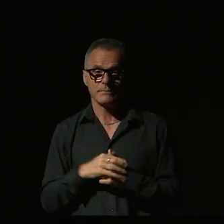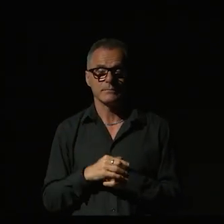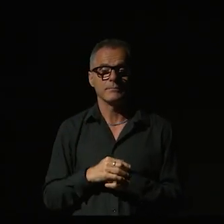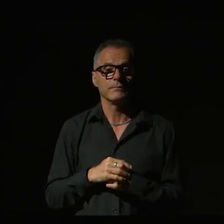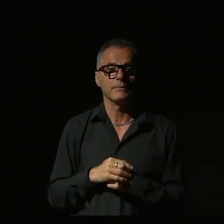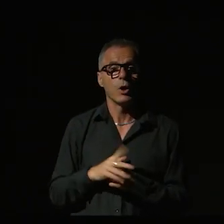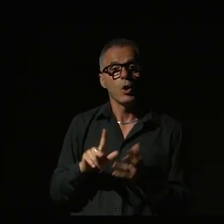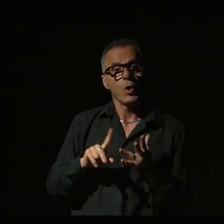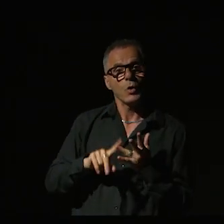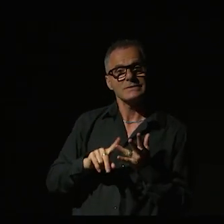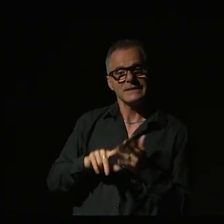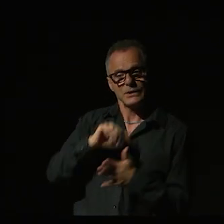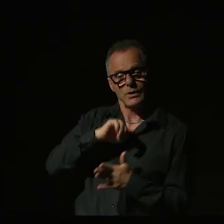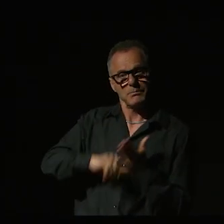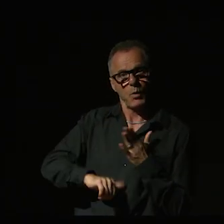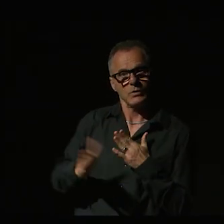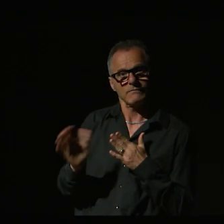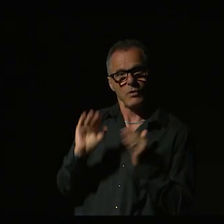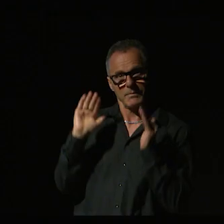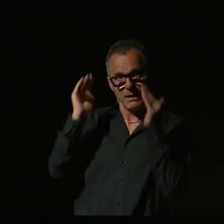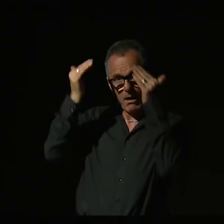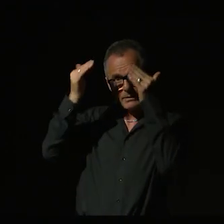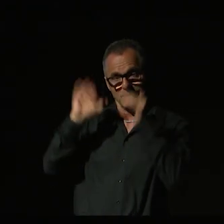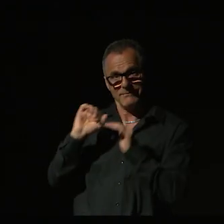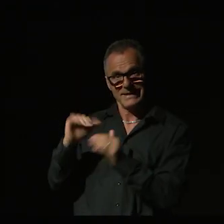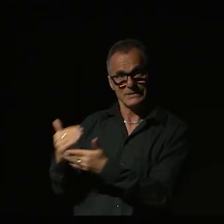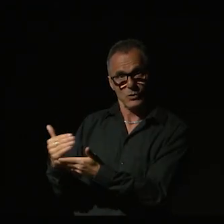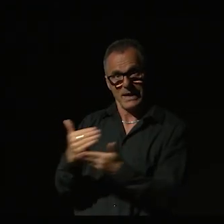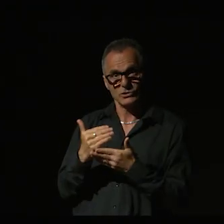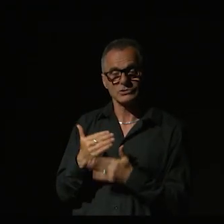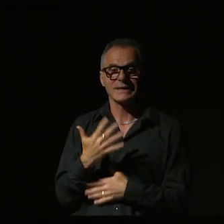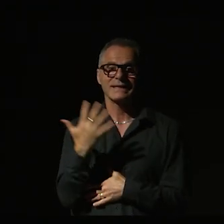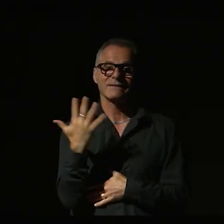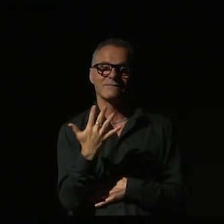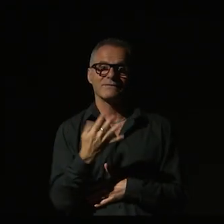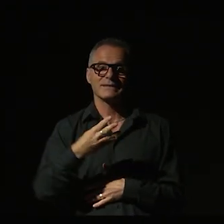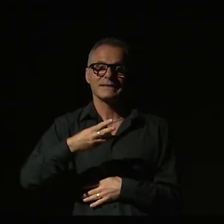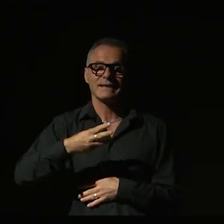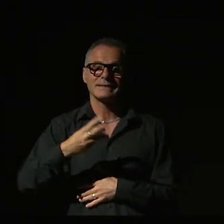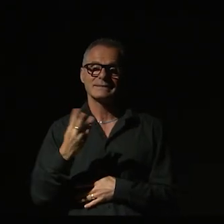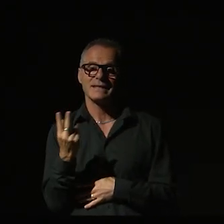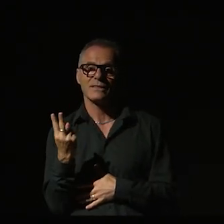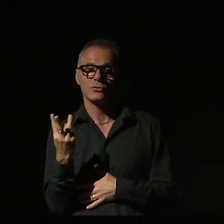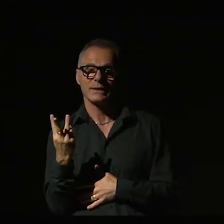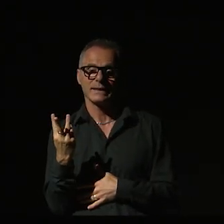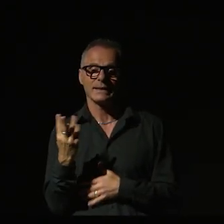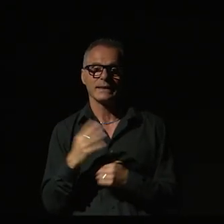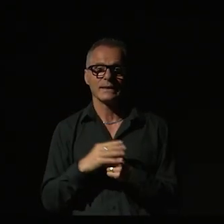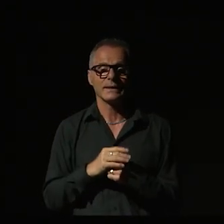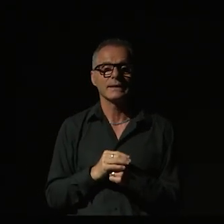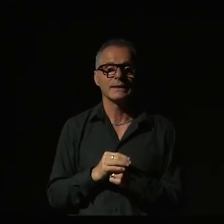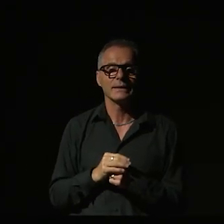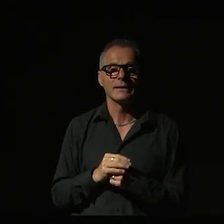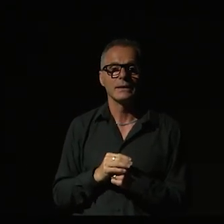for the cardinal from the Cesarini collection in 1593. But they were displayed together and that's quite interesting with